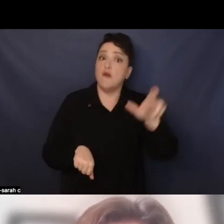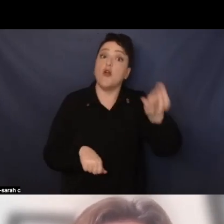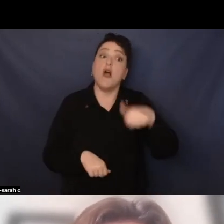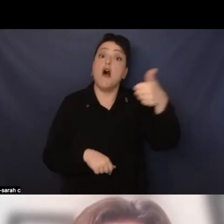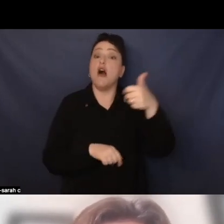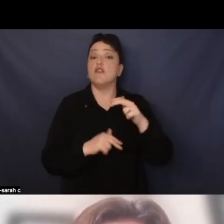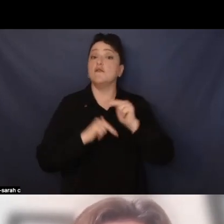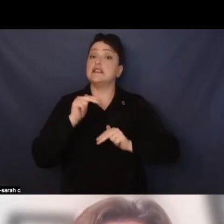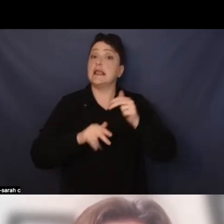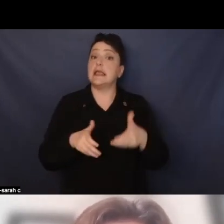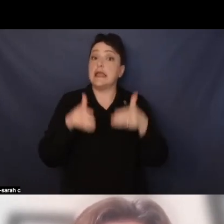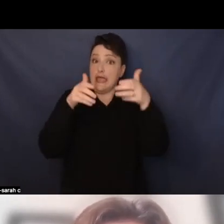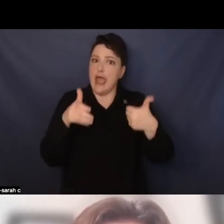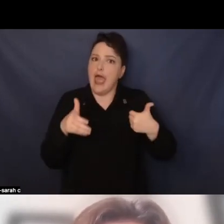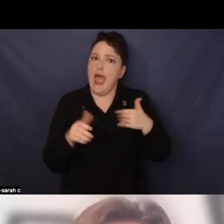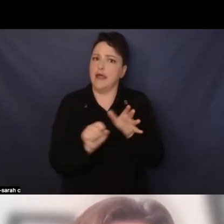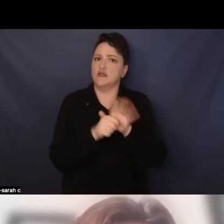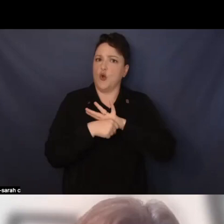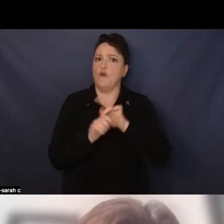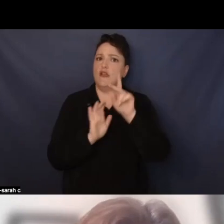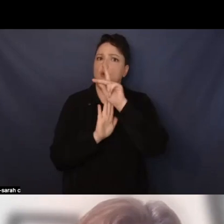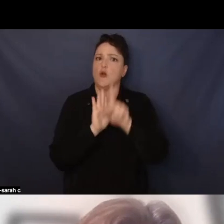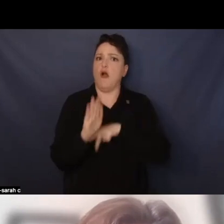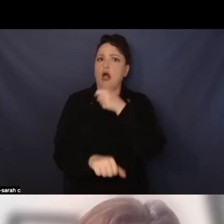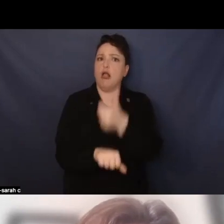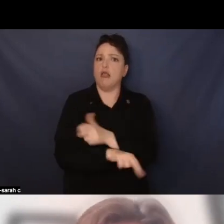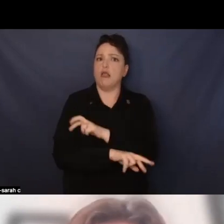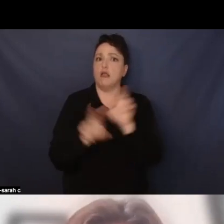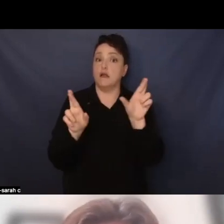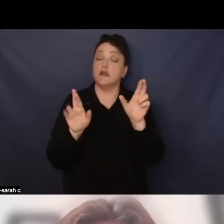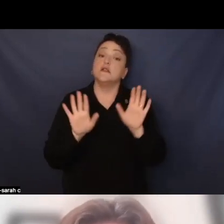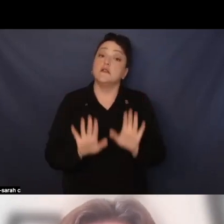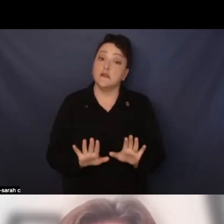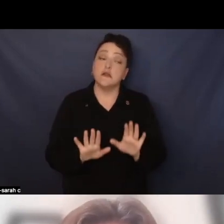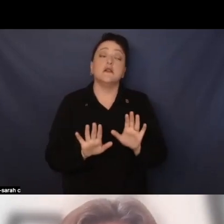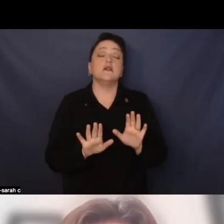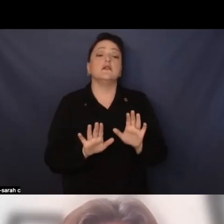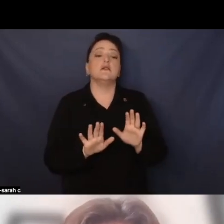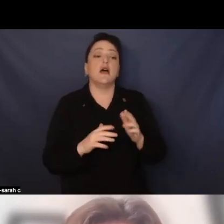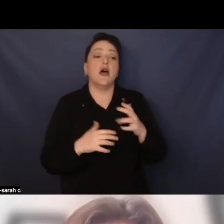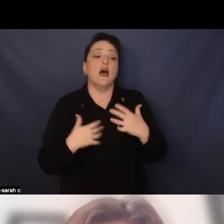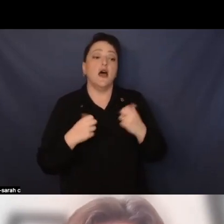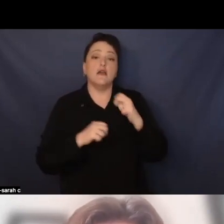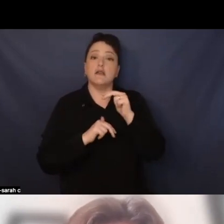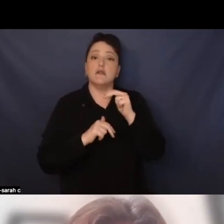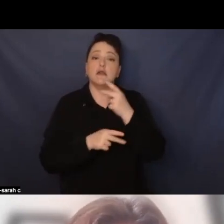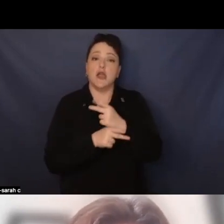facilities can, themselves, require masks even their state or local government does not.